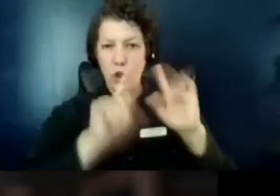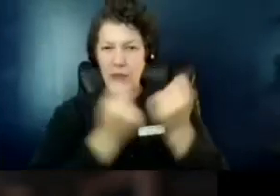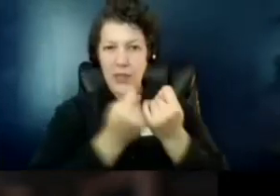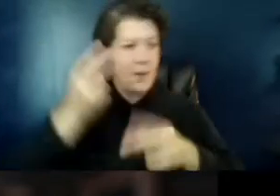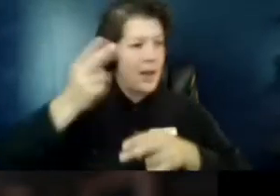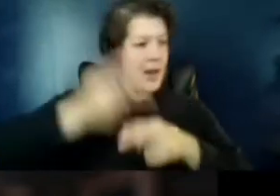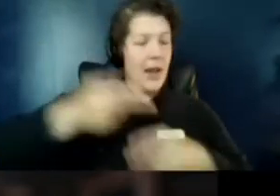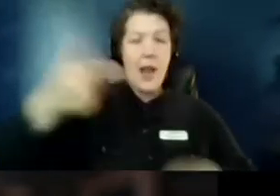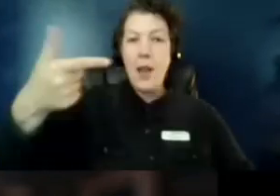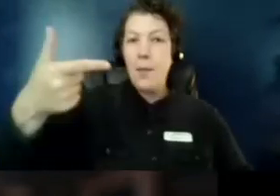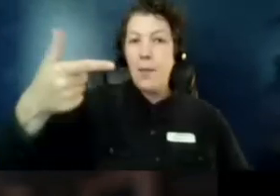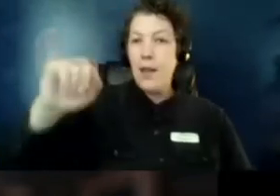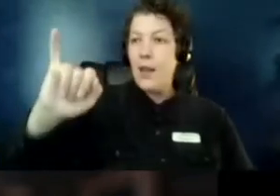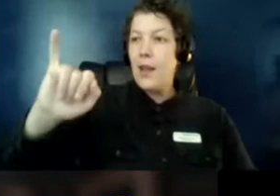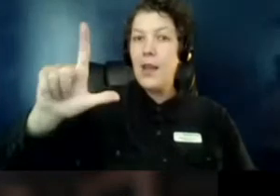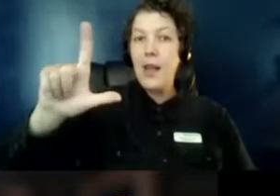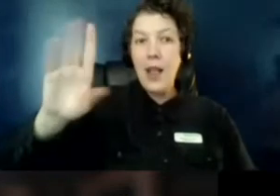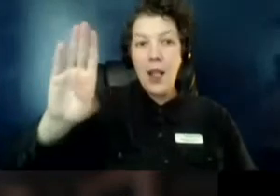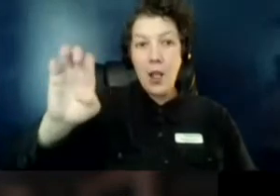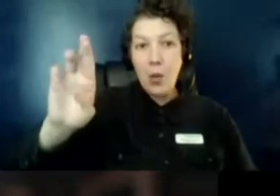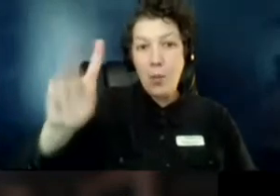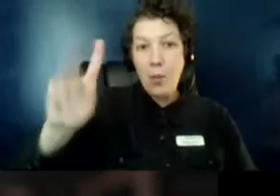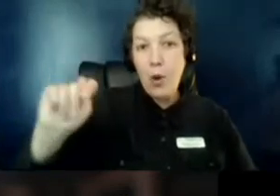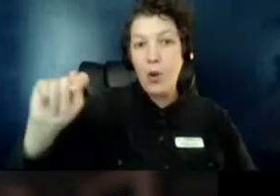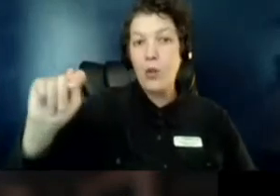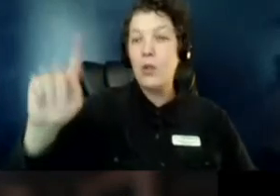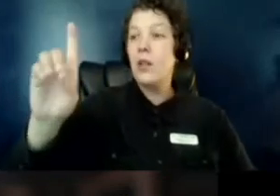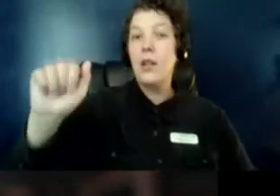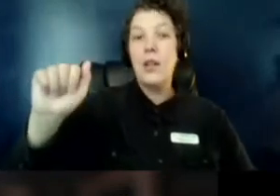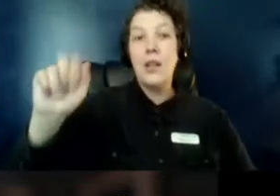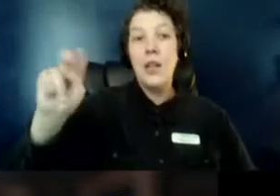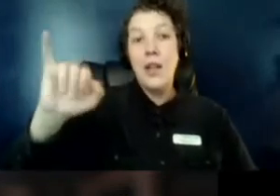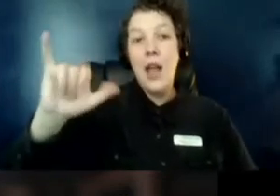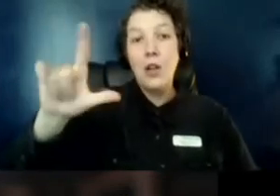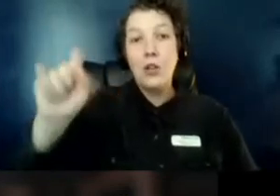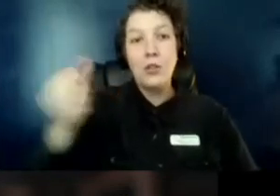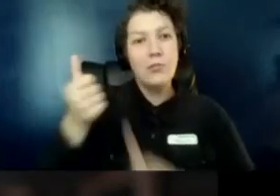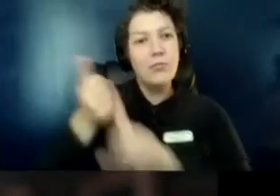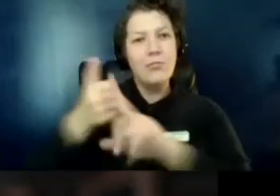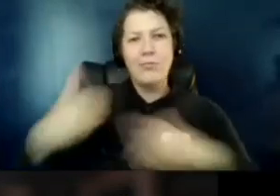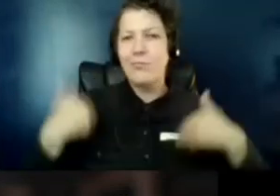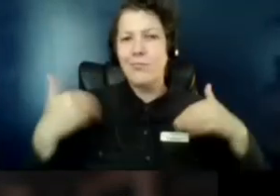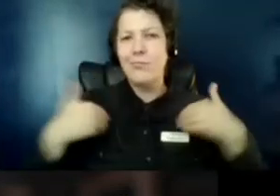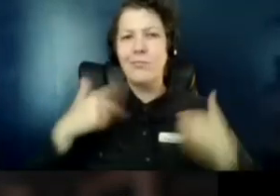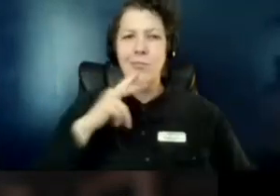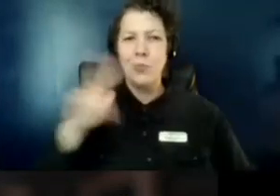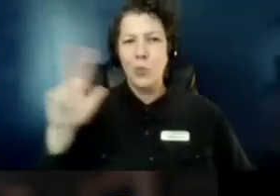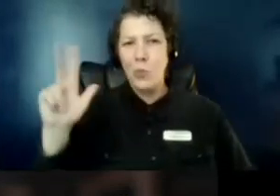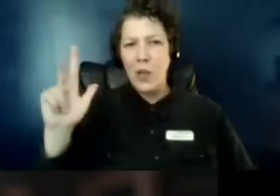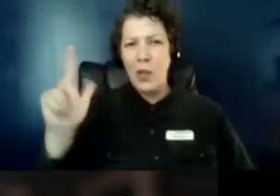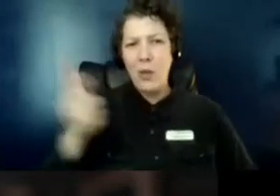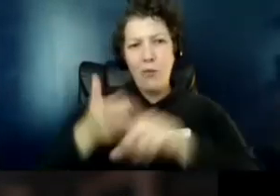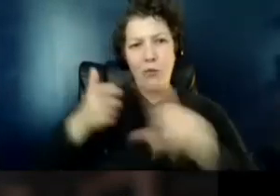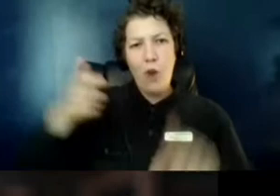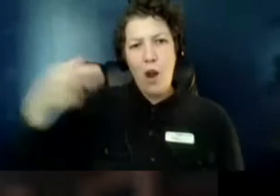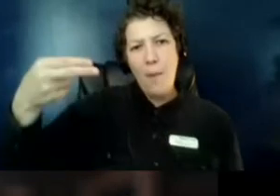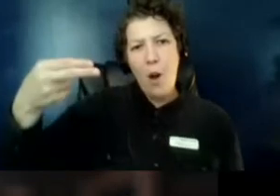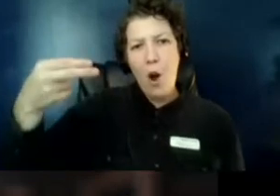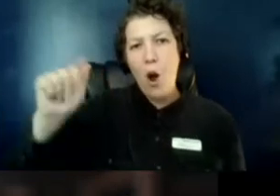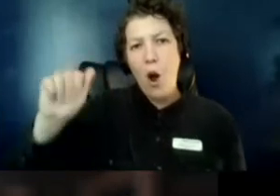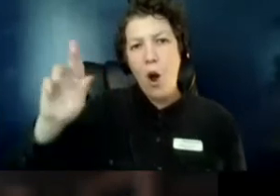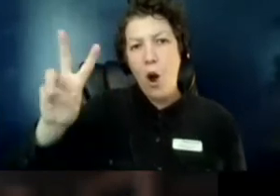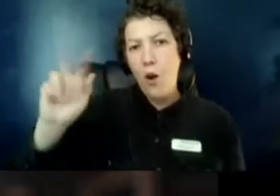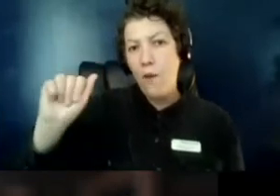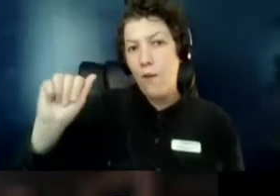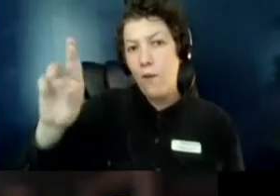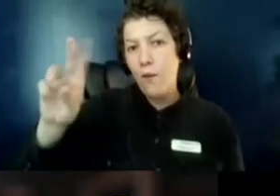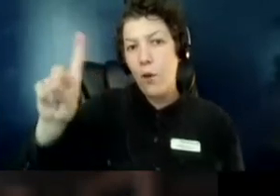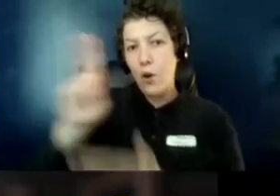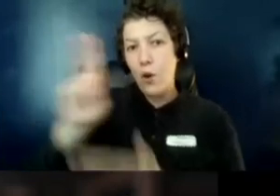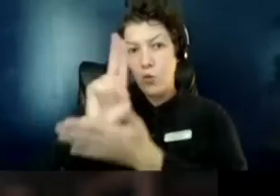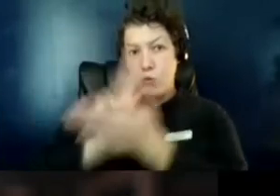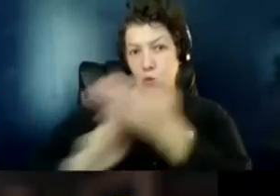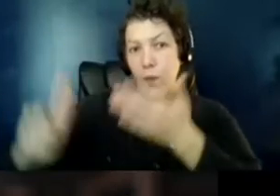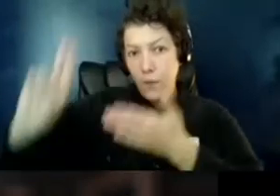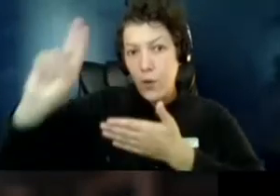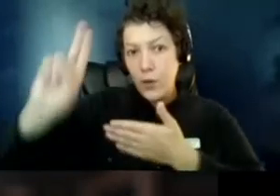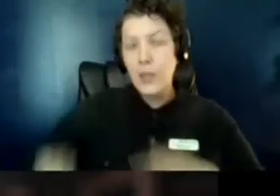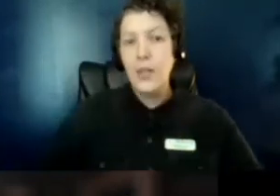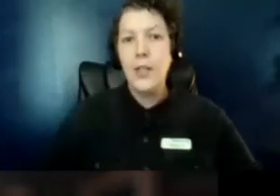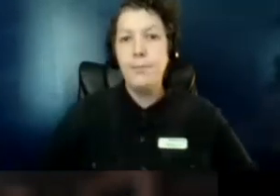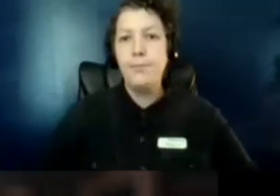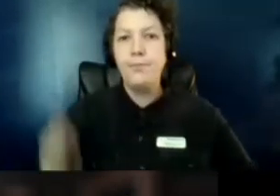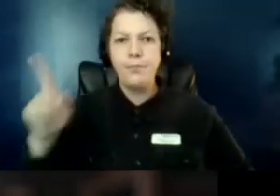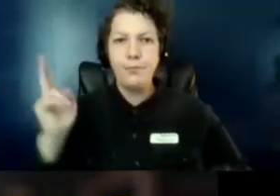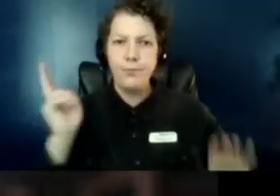researcher from Harvard university. And he was interested in figuring out, well, what